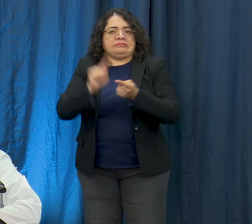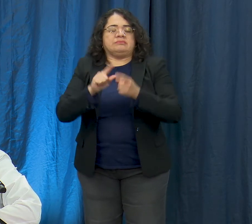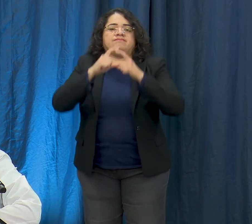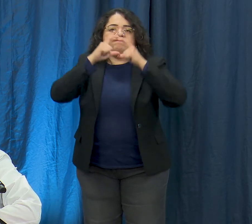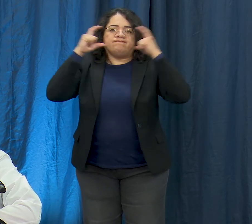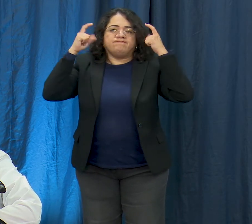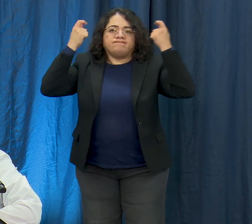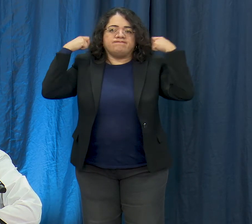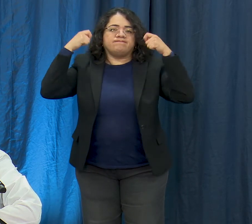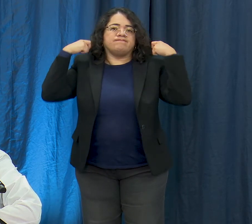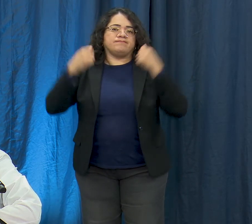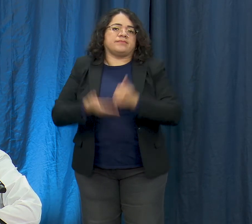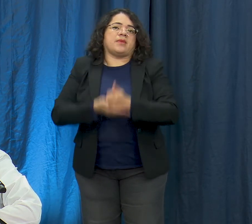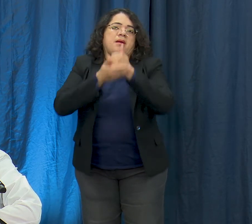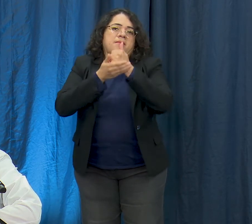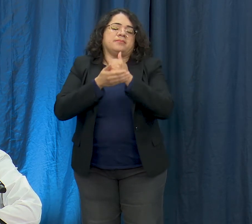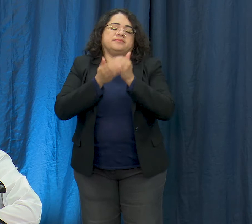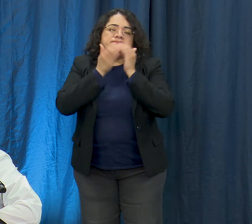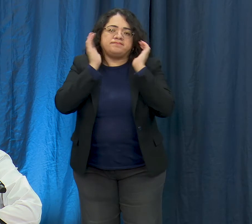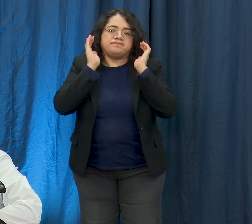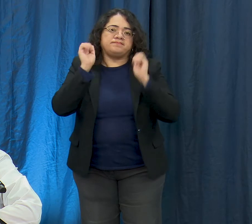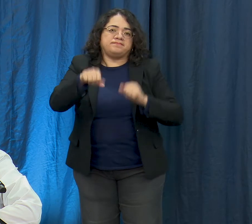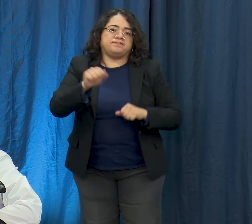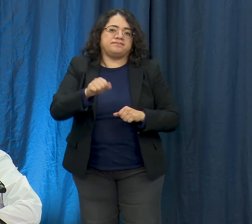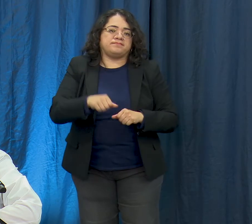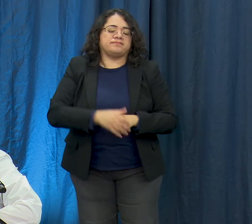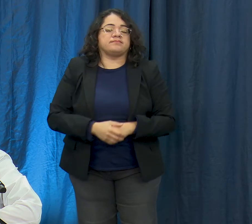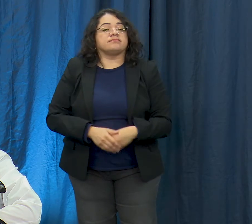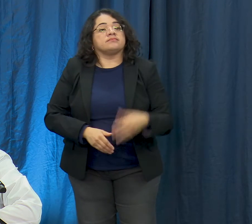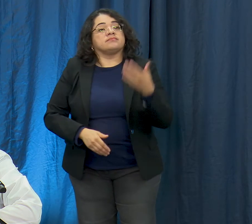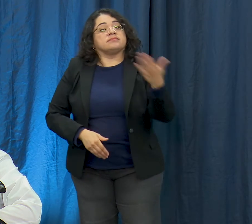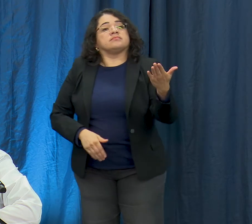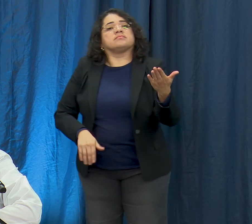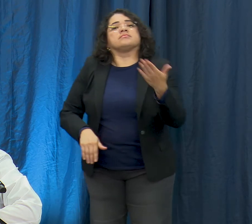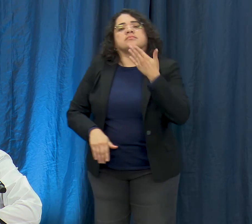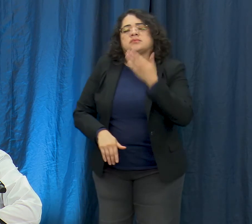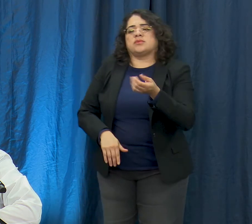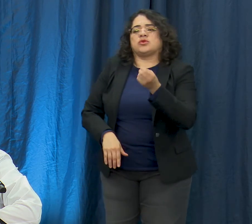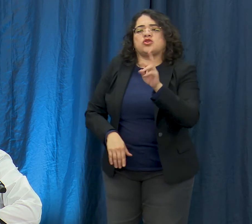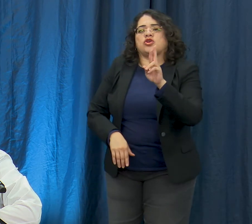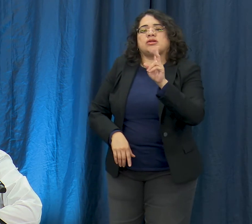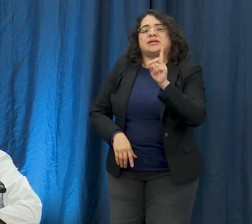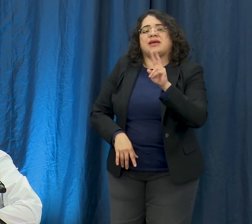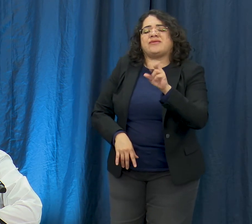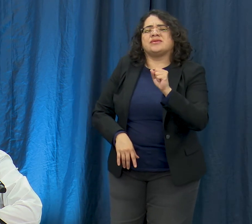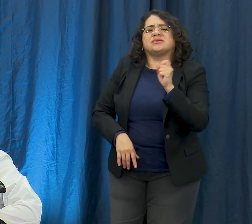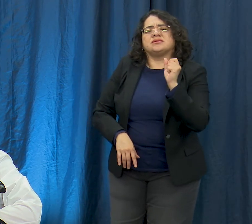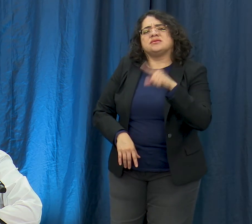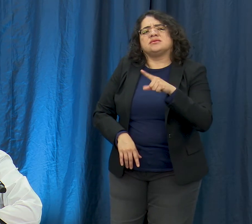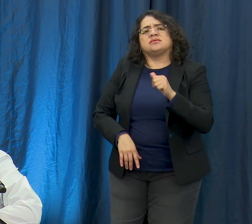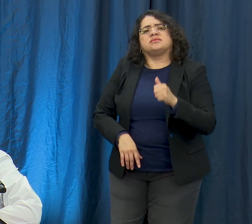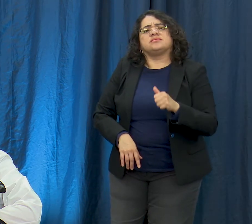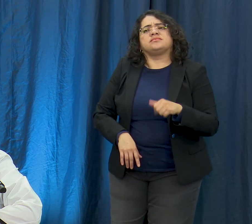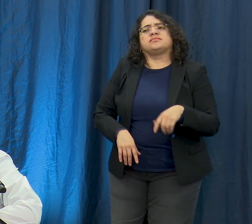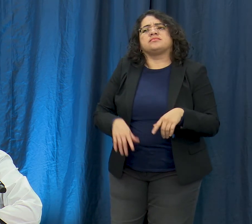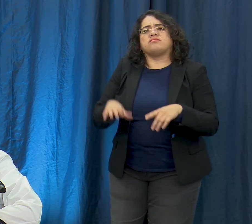Davis. One more question as it relates to your interaction with other medical professionals in the medical community. There's questions here that a lot of